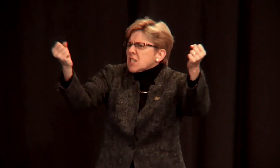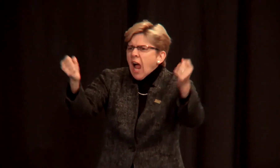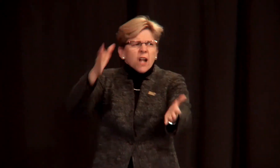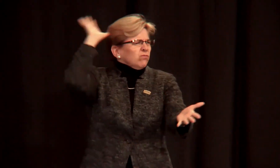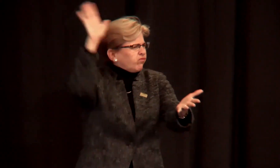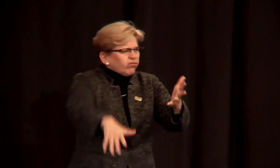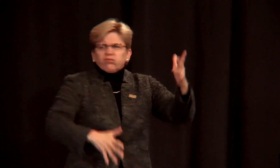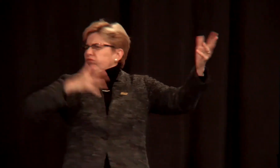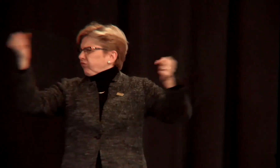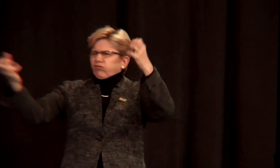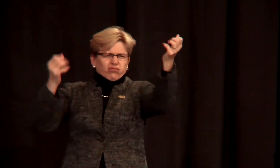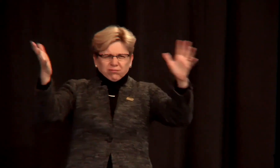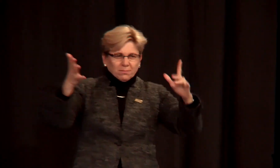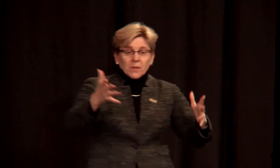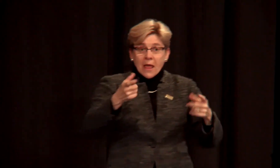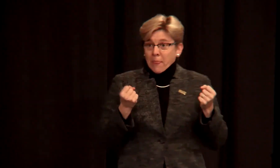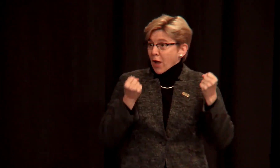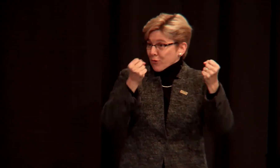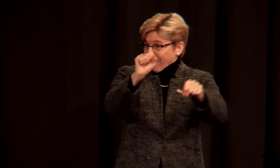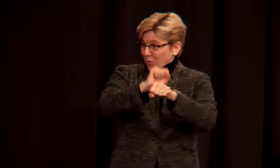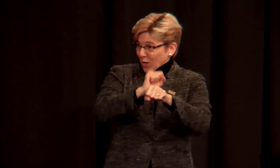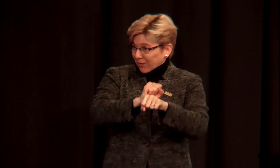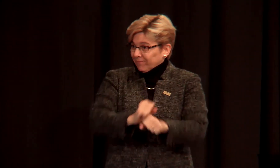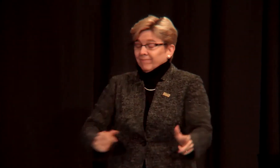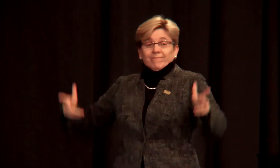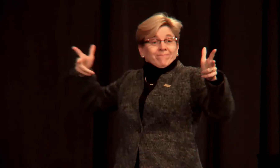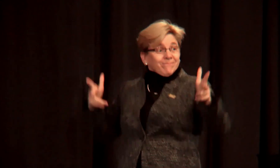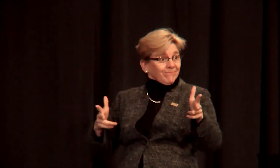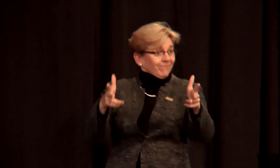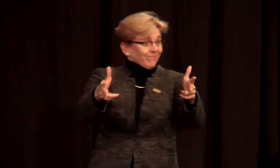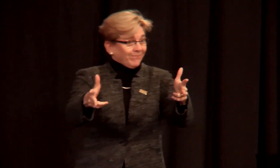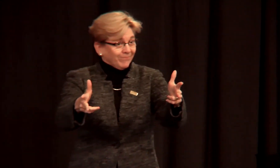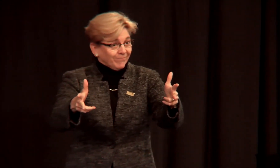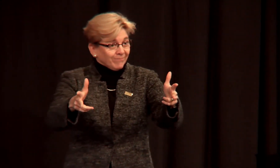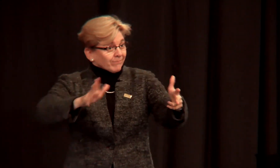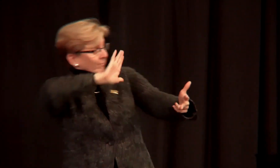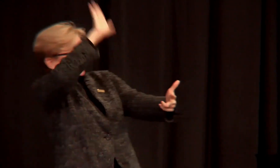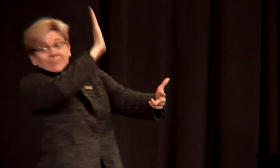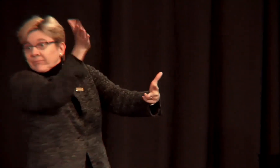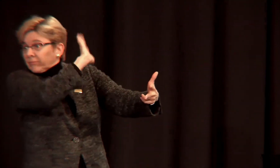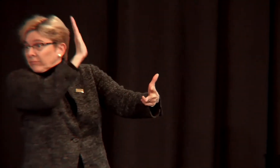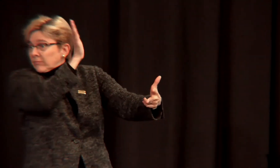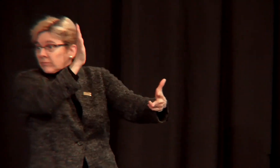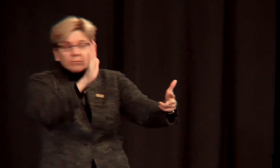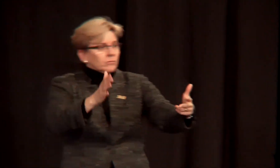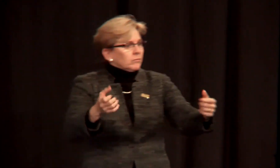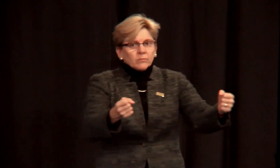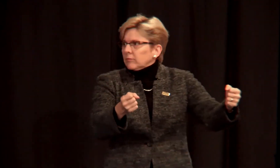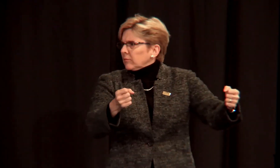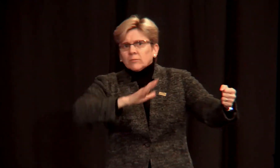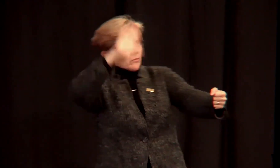matter how well they sign or how fluent they are, if you pull up next to them at a stoplight and wave to get their attention,